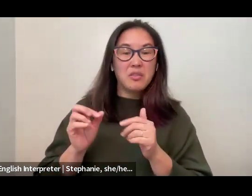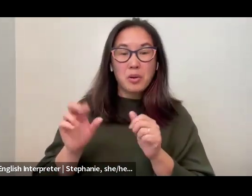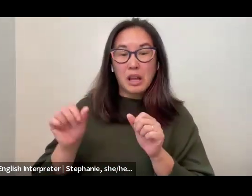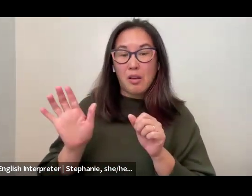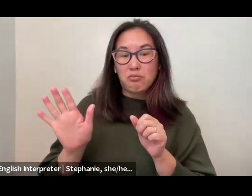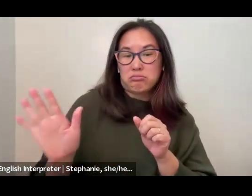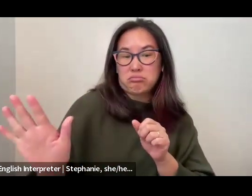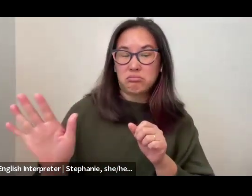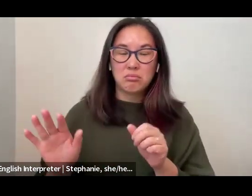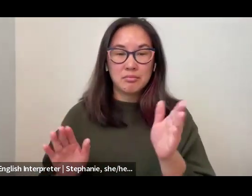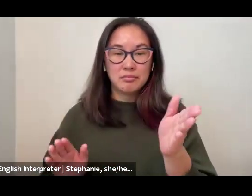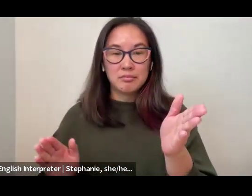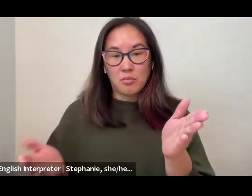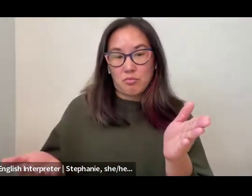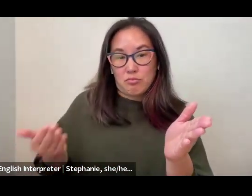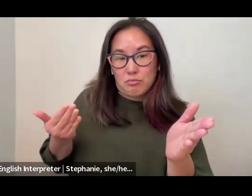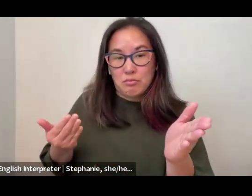Or pull it in towards your chest.